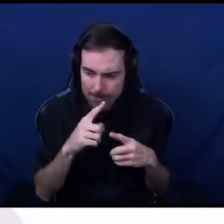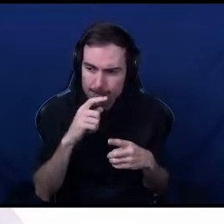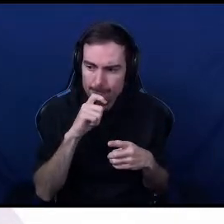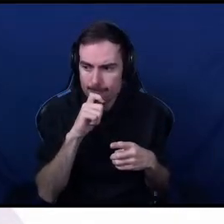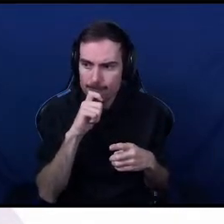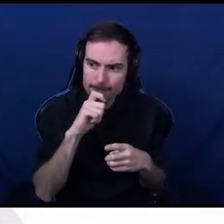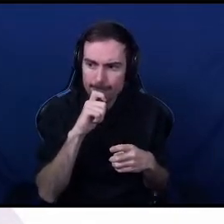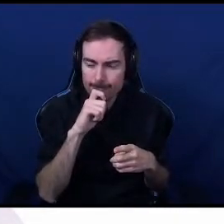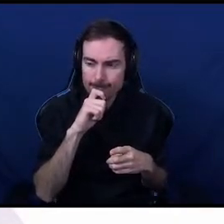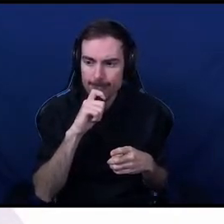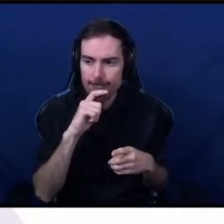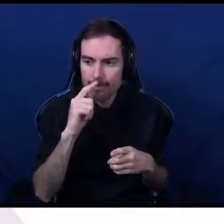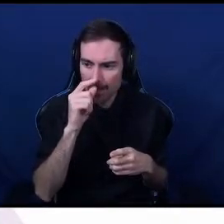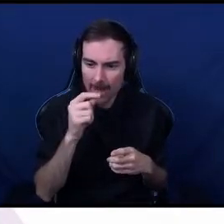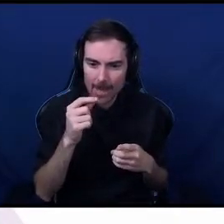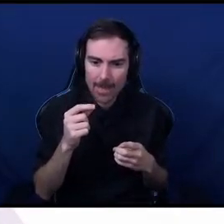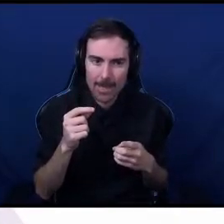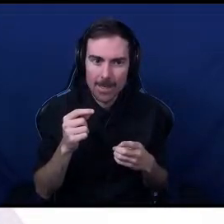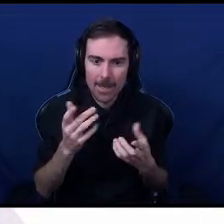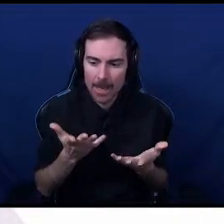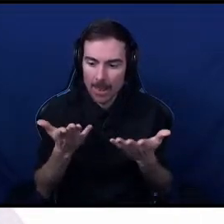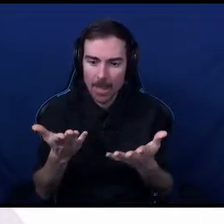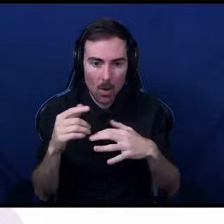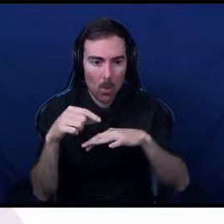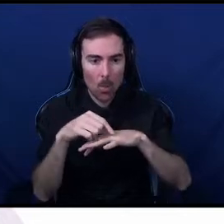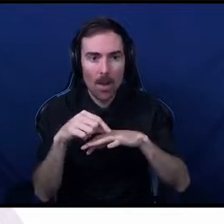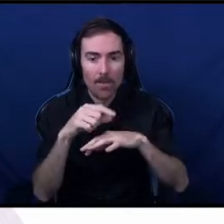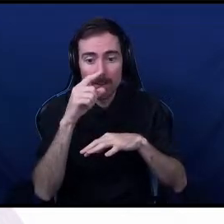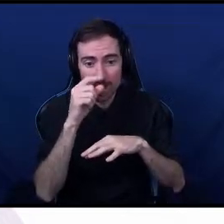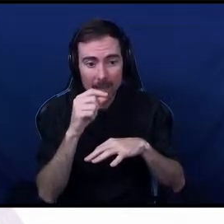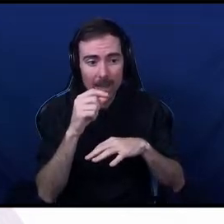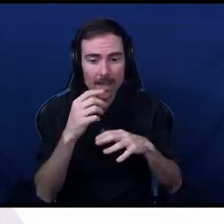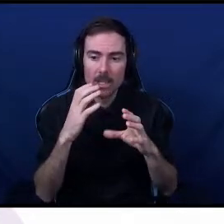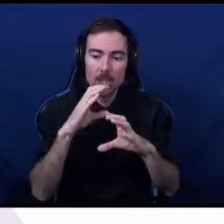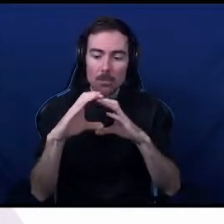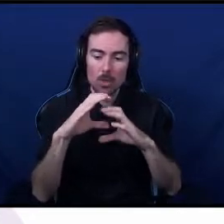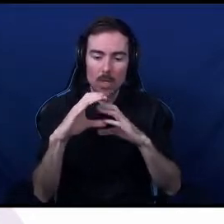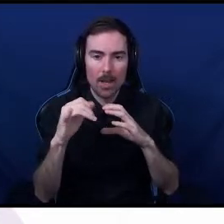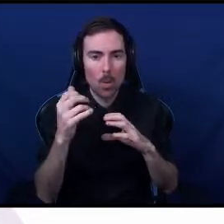his, his wife to be able to communicate or hear better. The